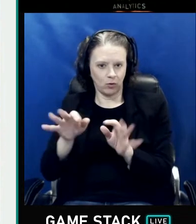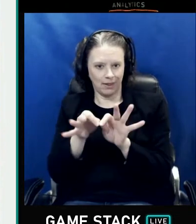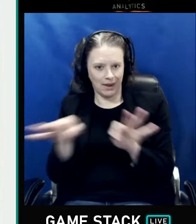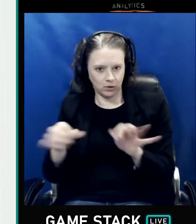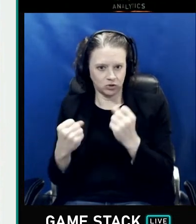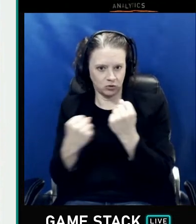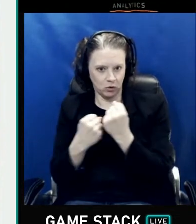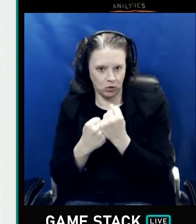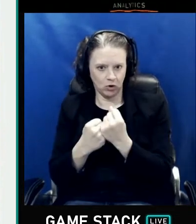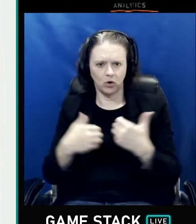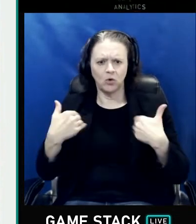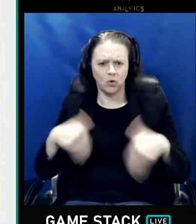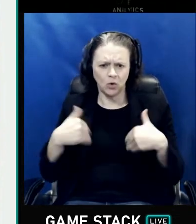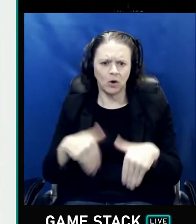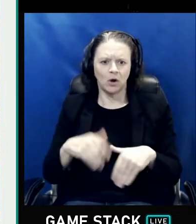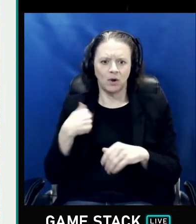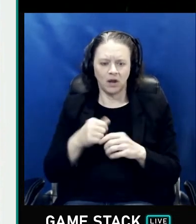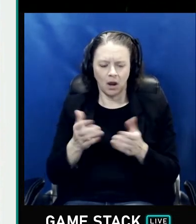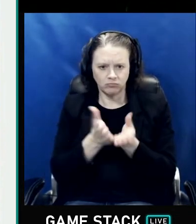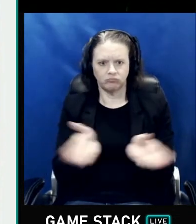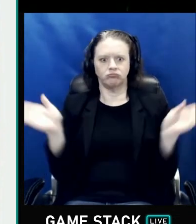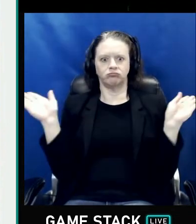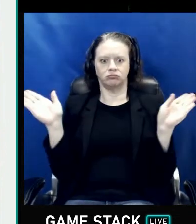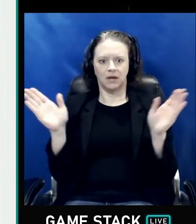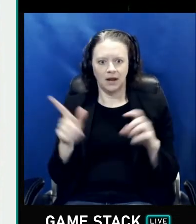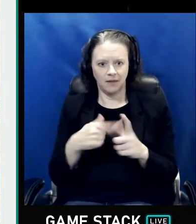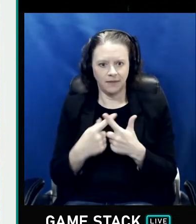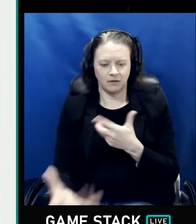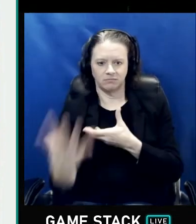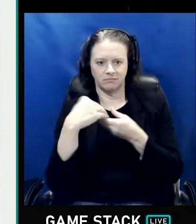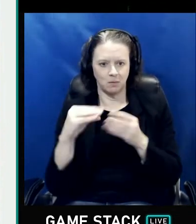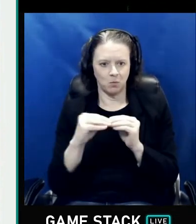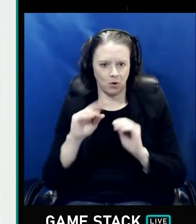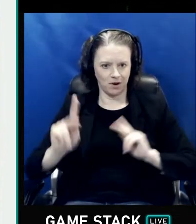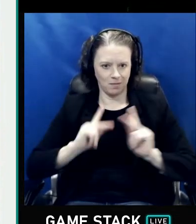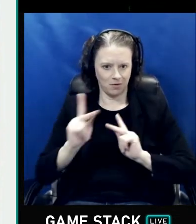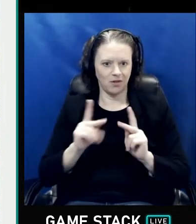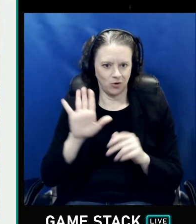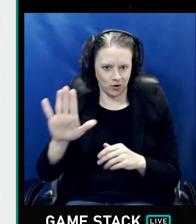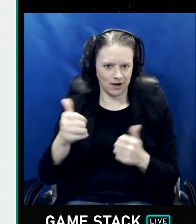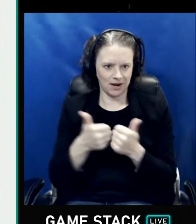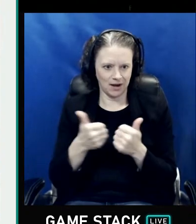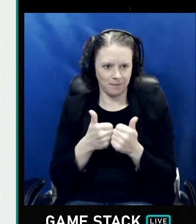include more players into your game. Realtime audio manipulation. This is your shield bubble.